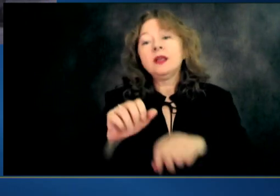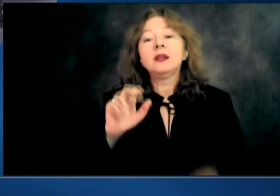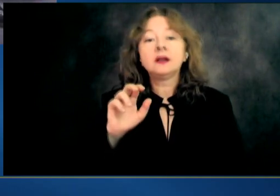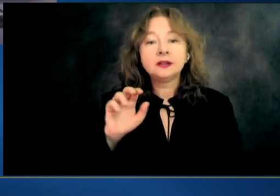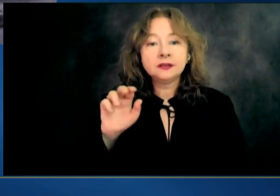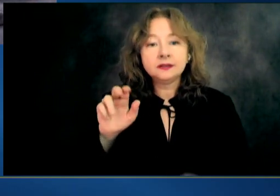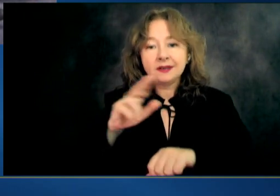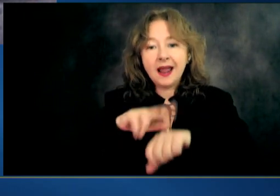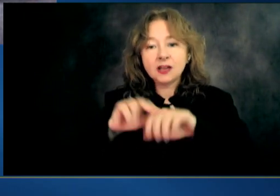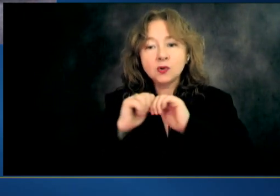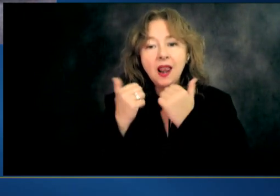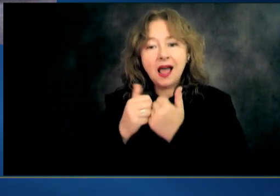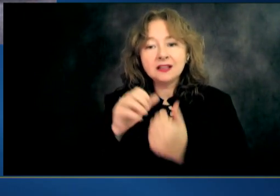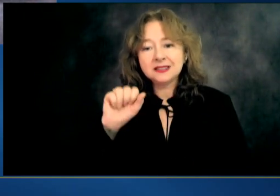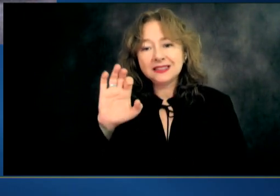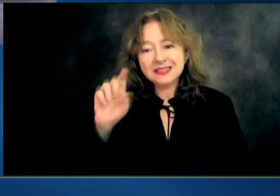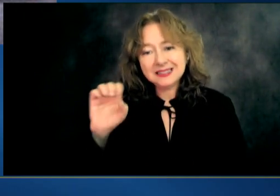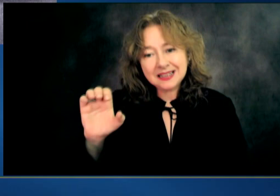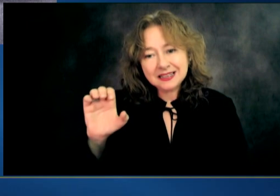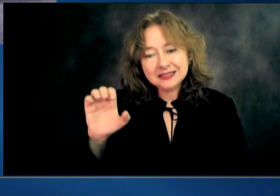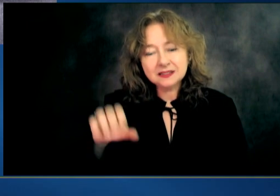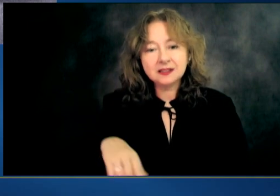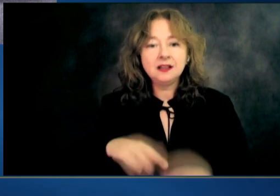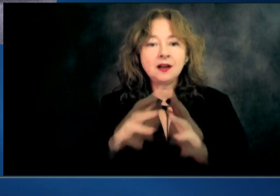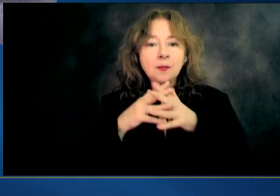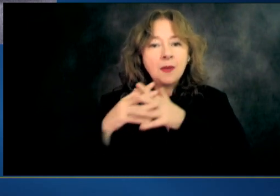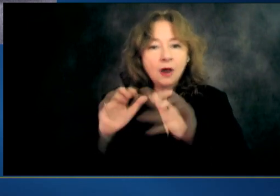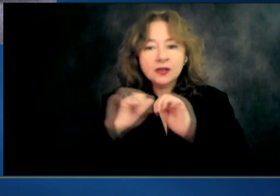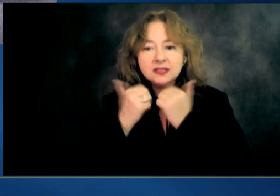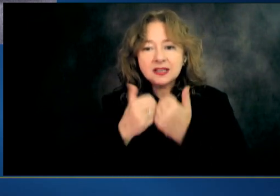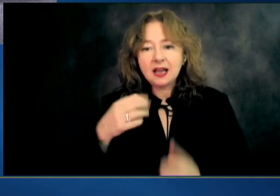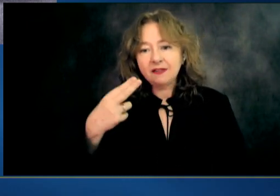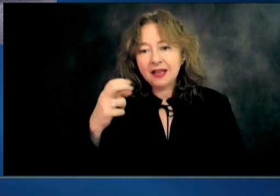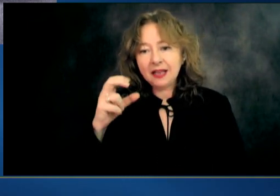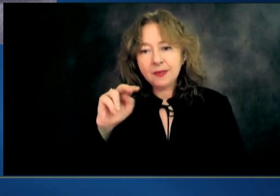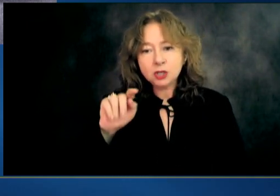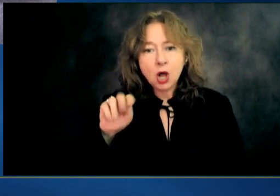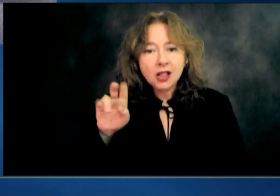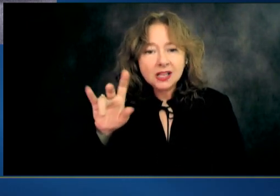and with the American Society of Hematology to figure out how do we increase the number of